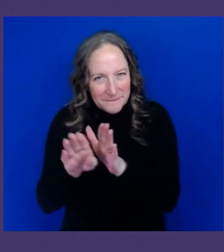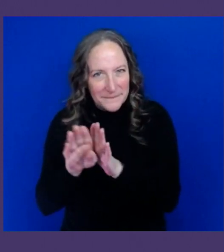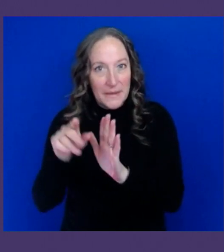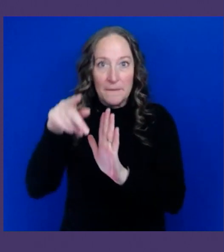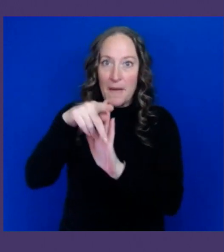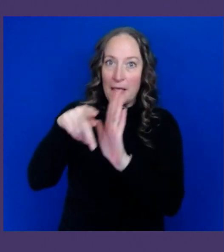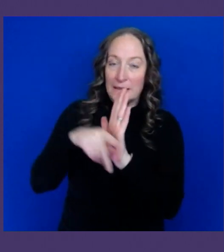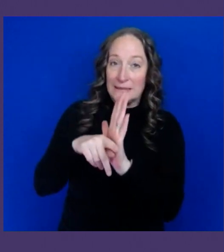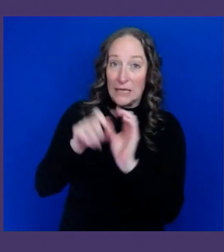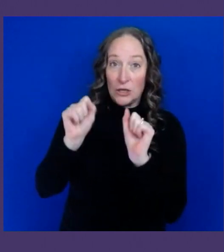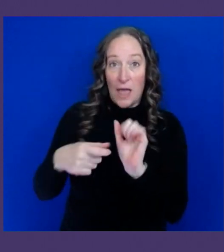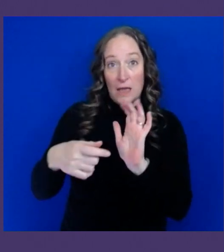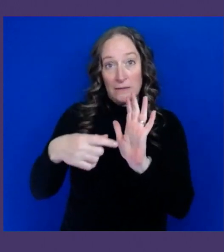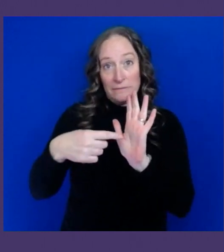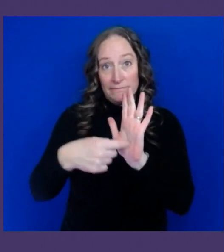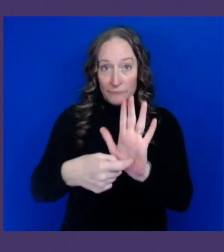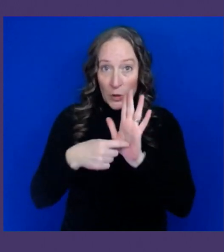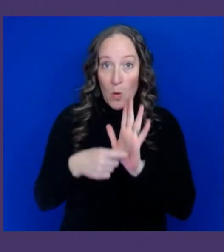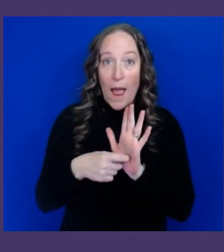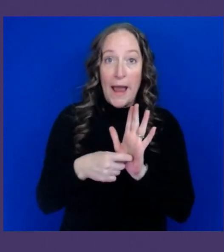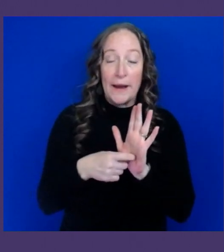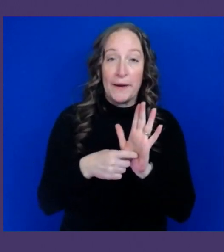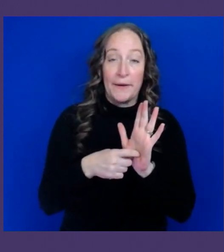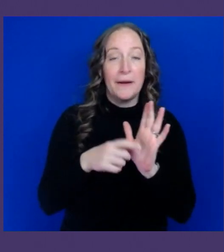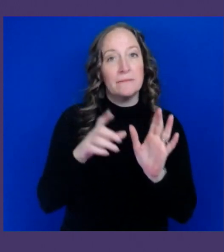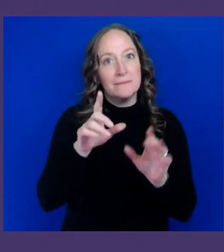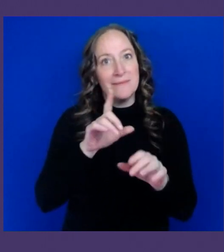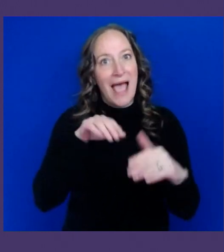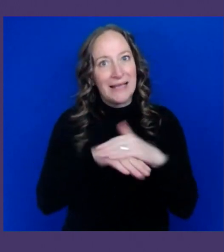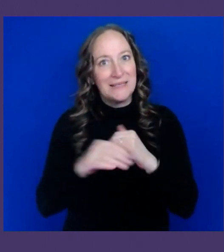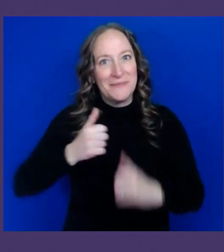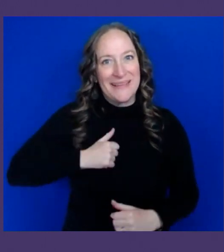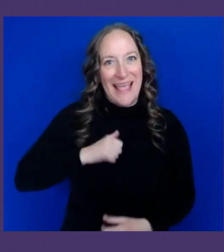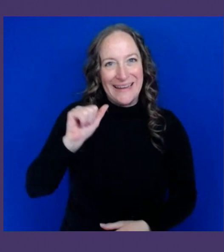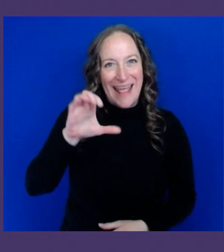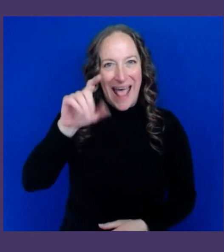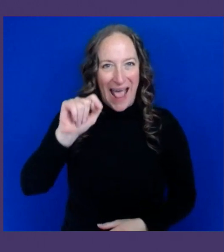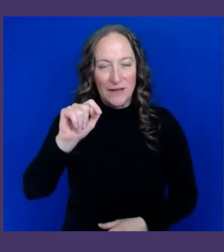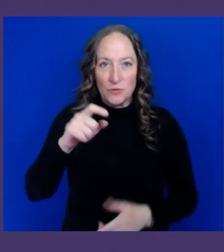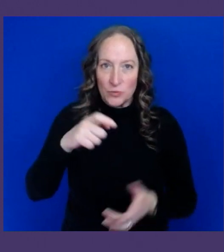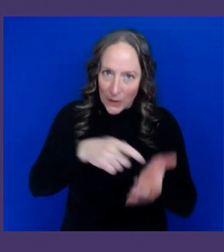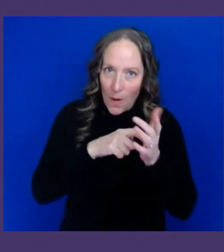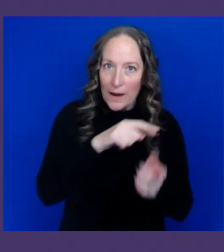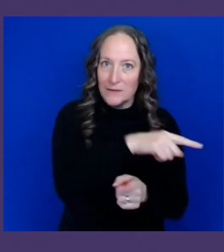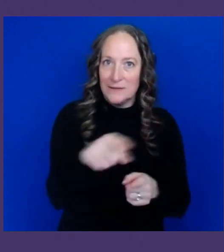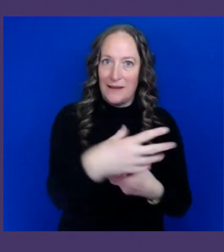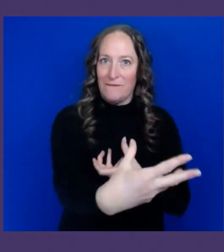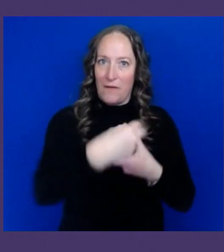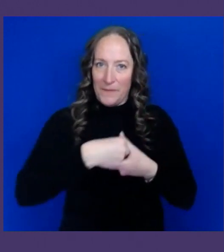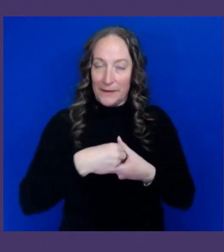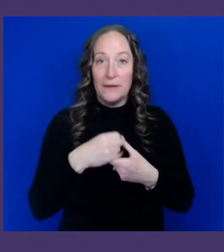and in fact, the Accessible Canada Act does just that. Then when people with disabilities are included in planning and